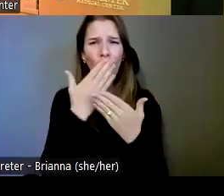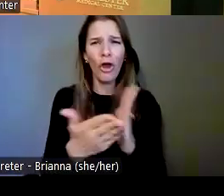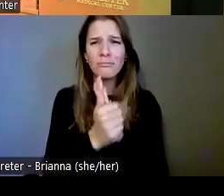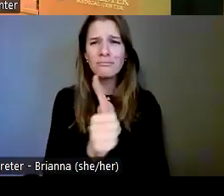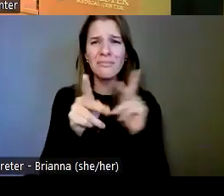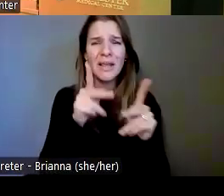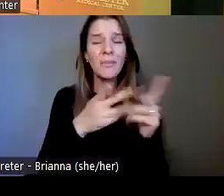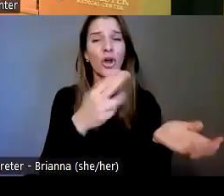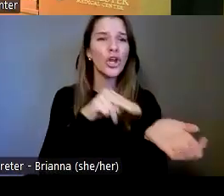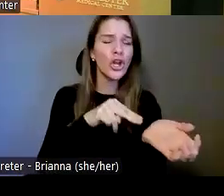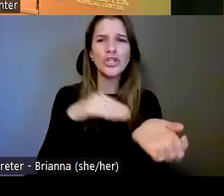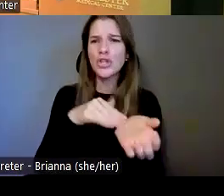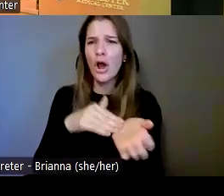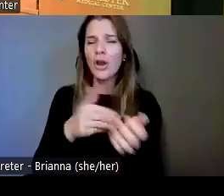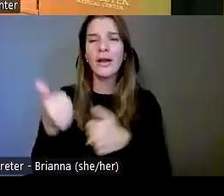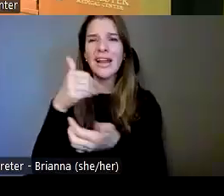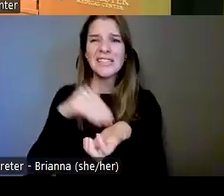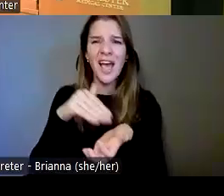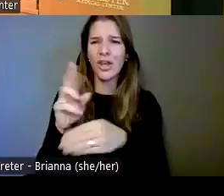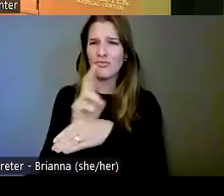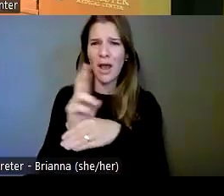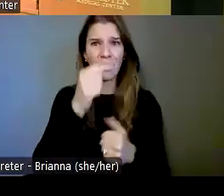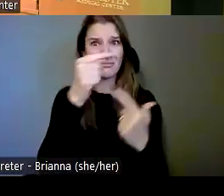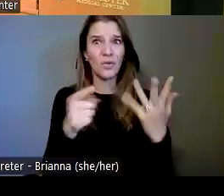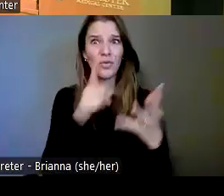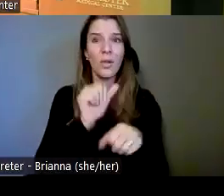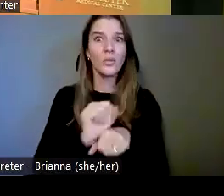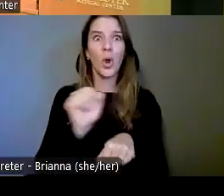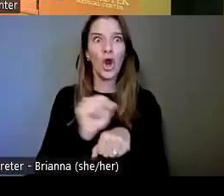and attendings and residents all working really really hard and doing what they're supposed to